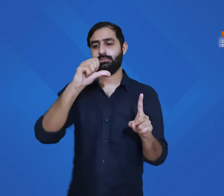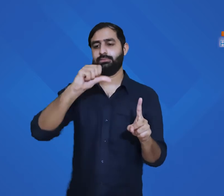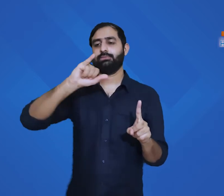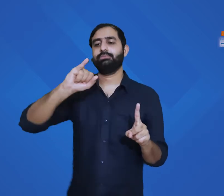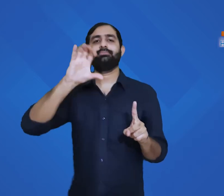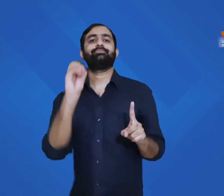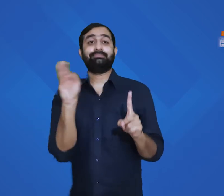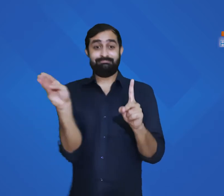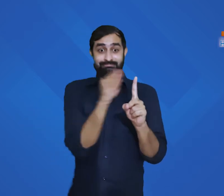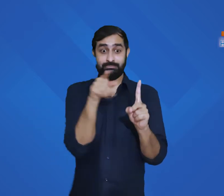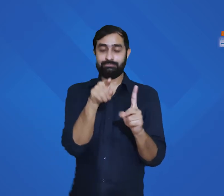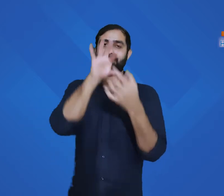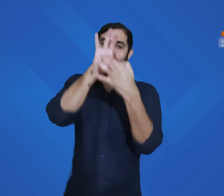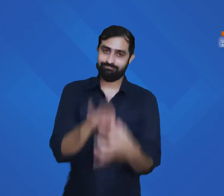to the early 1960s.